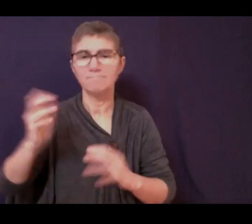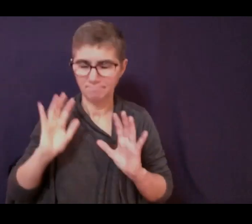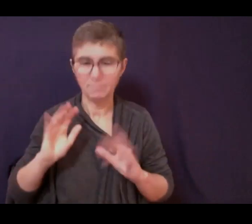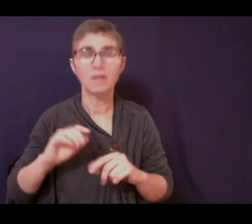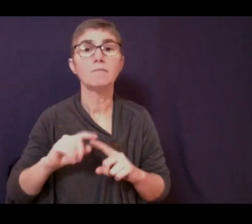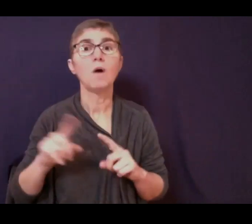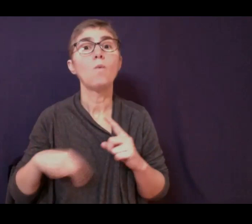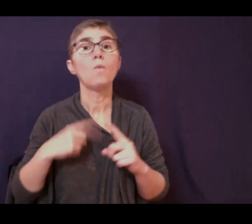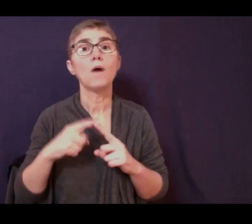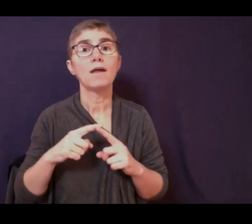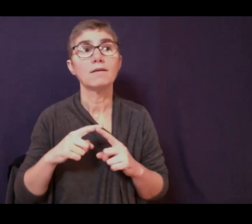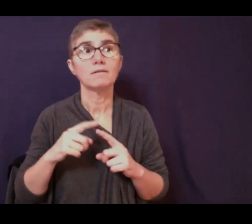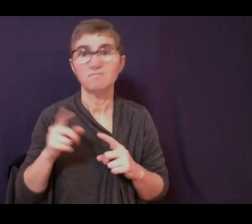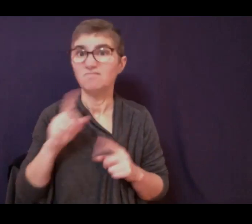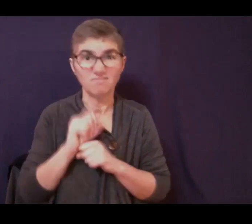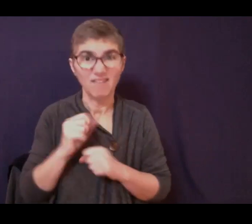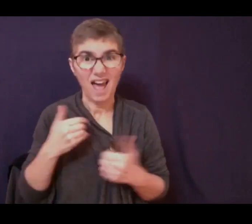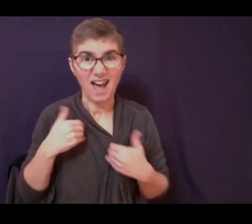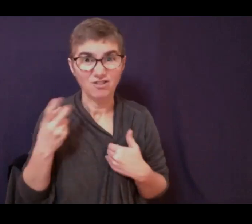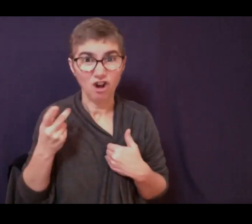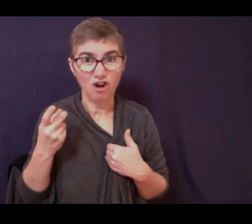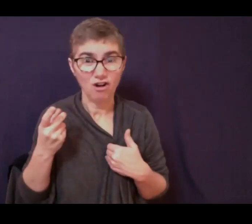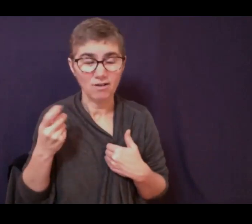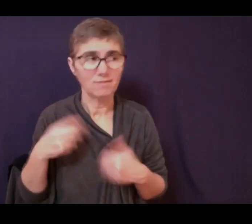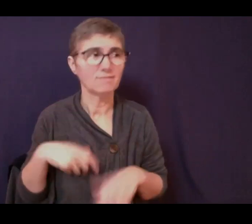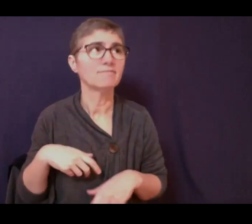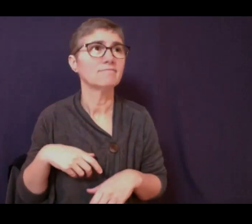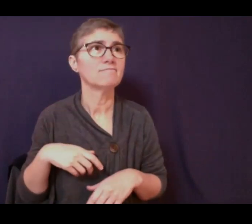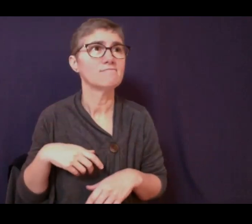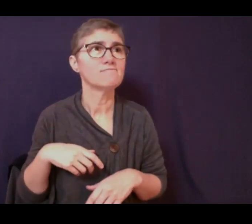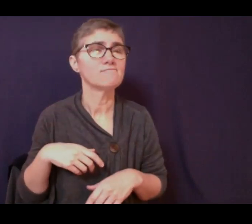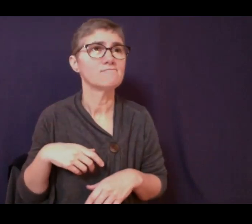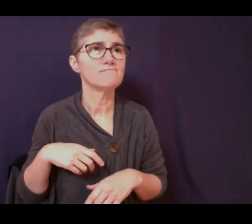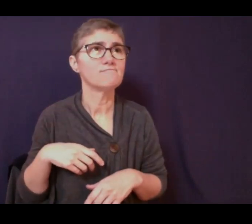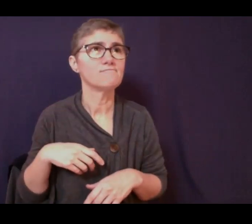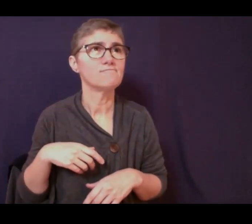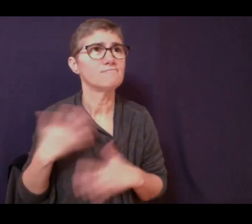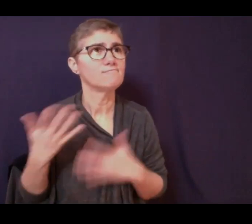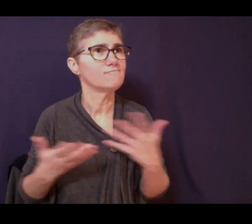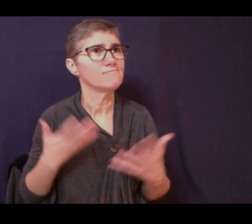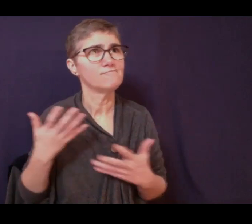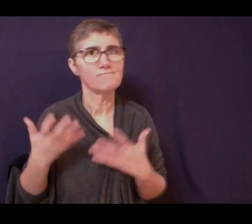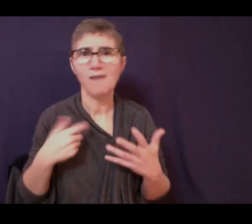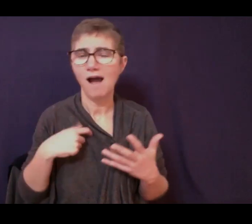but so when the dog she does have the dog I do I I have to have an accommodation on file you should you